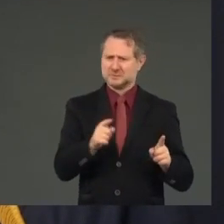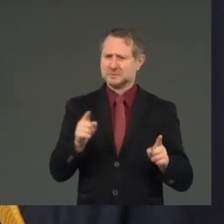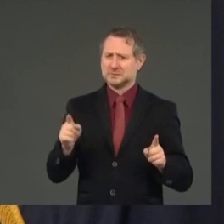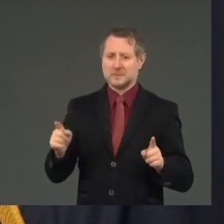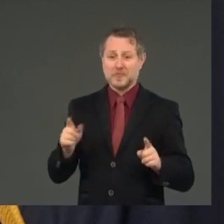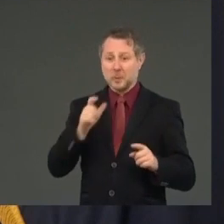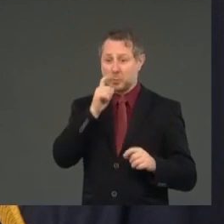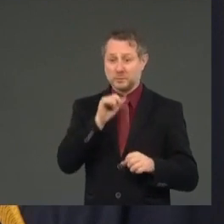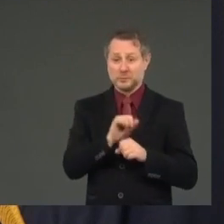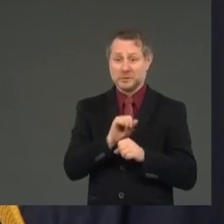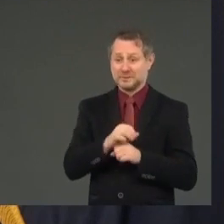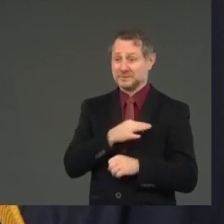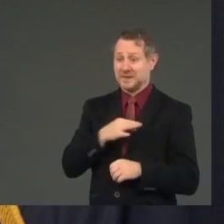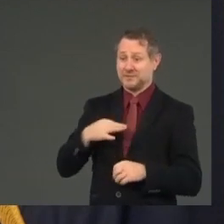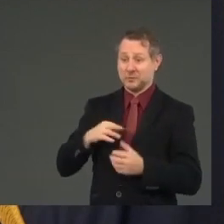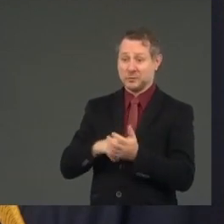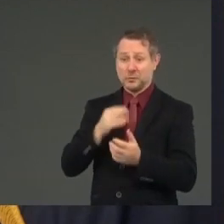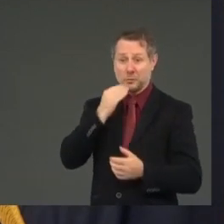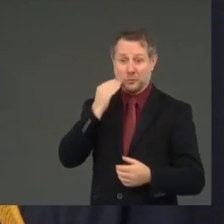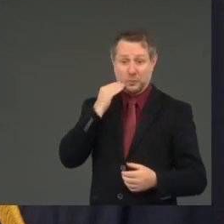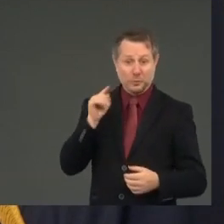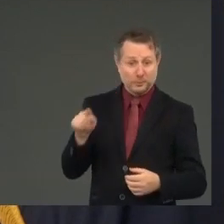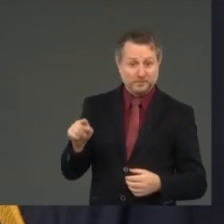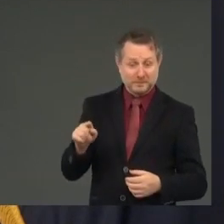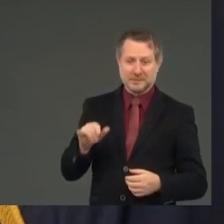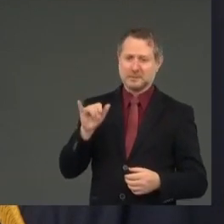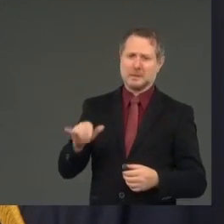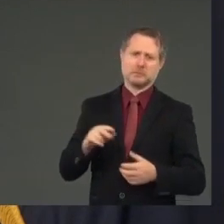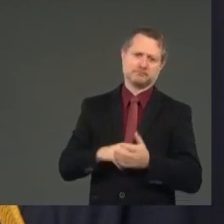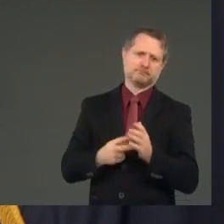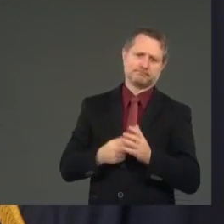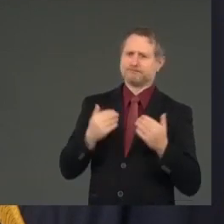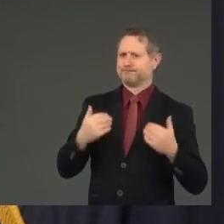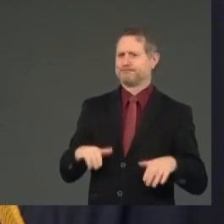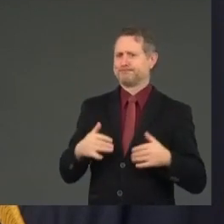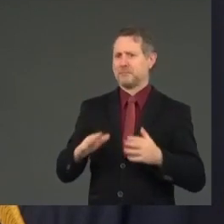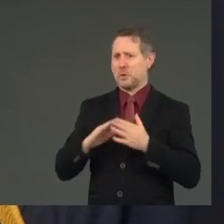NUMBERS, WHICH IS AN INTERESTING IDEA, BECAUSE WHAT THEY'RE